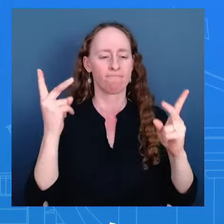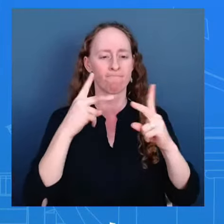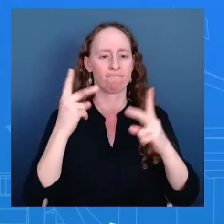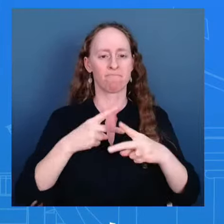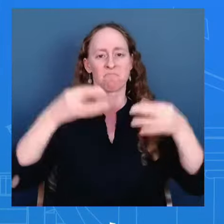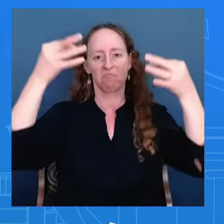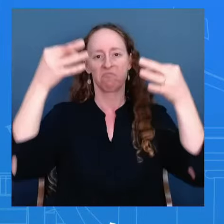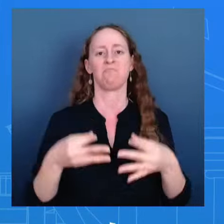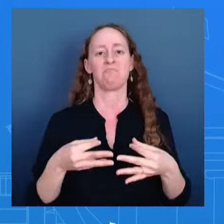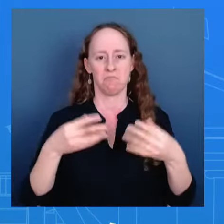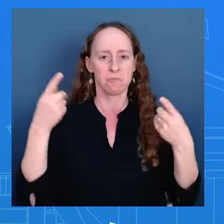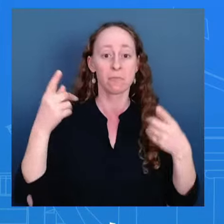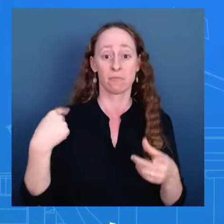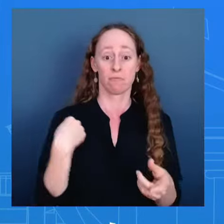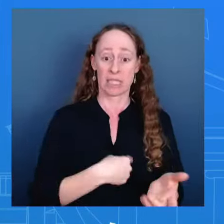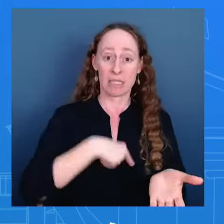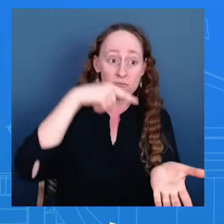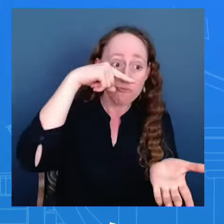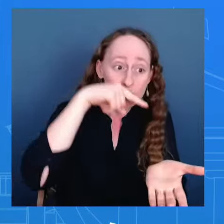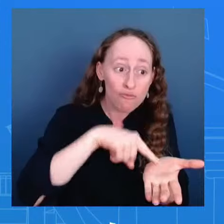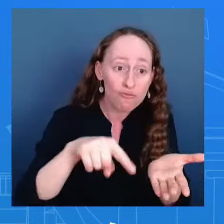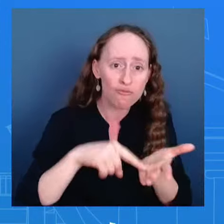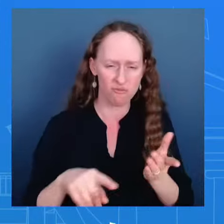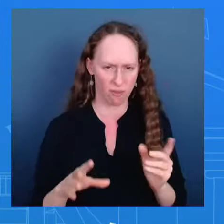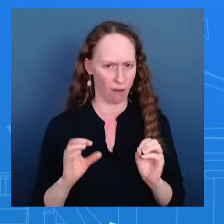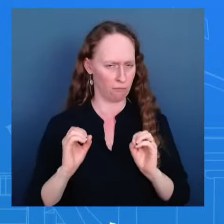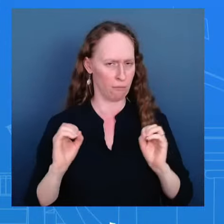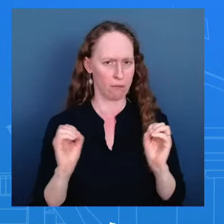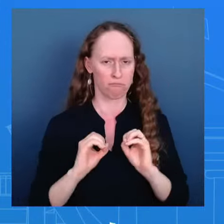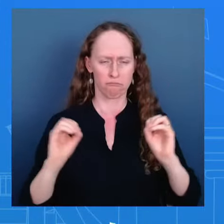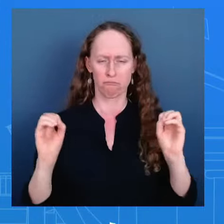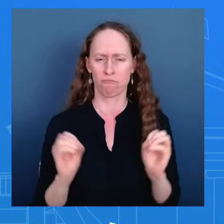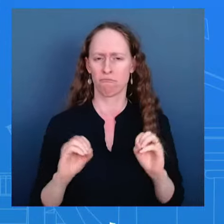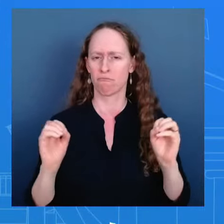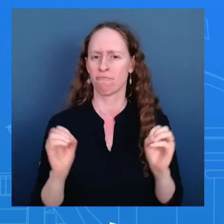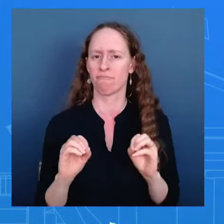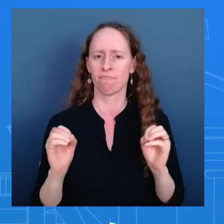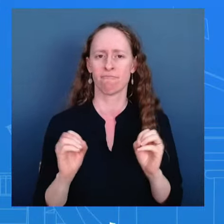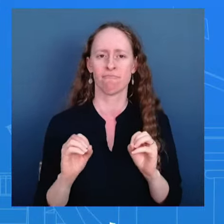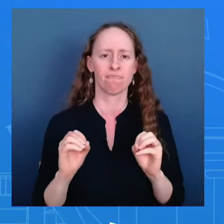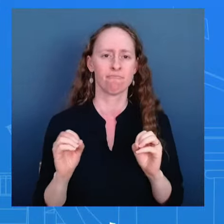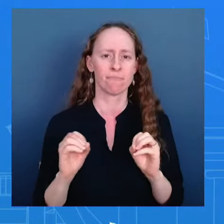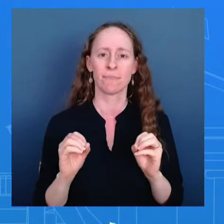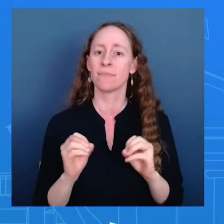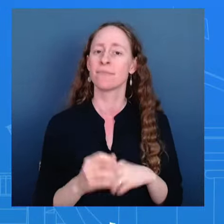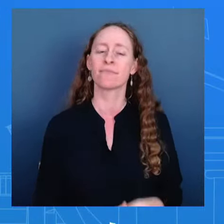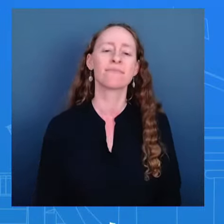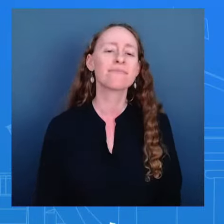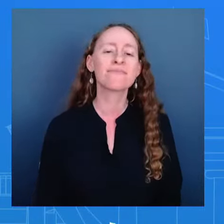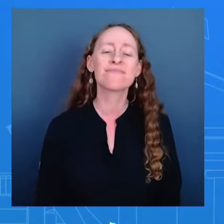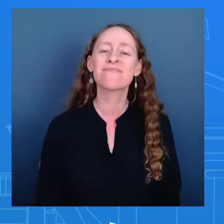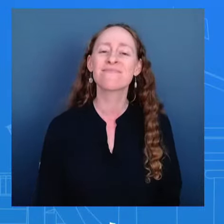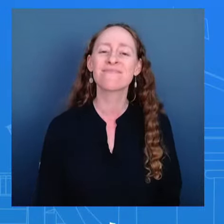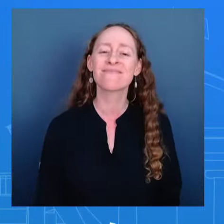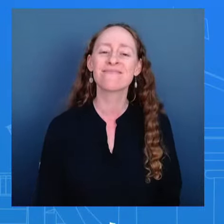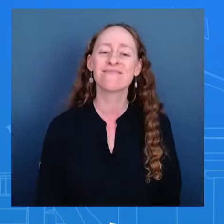that level of knowledge and awareness, but it's- The Press: So does that mean it's not possible now? Mr. Kirby: It's case by case. Sometimes it is, sometimes it's not.